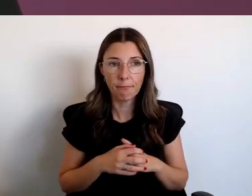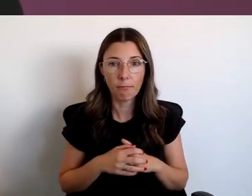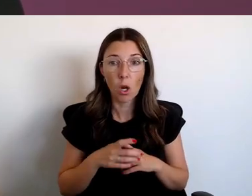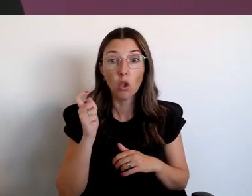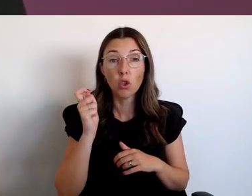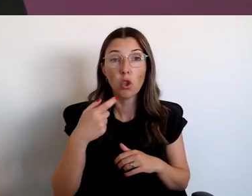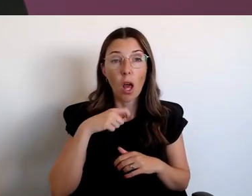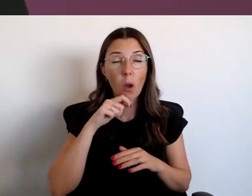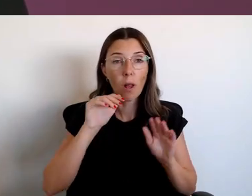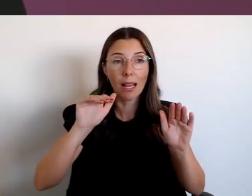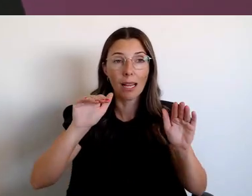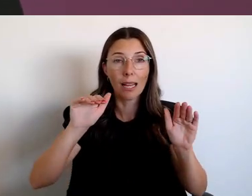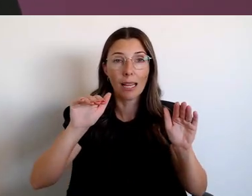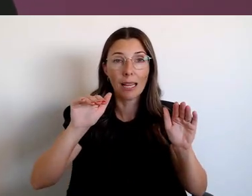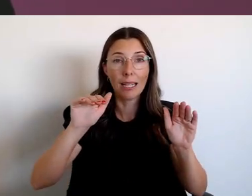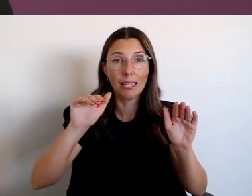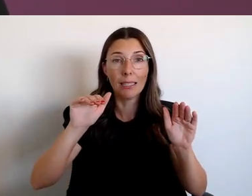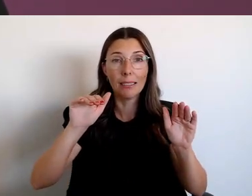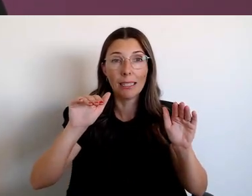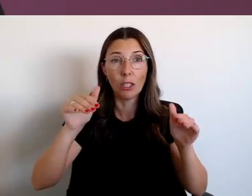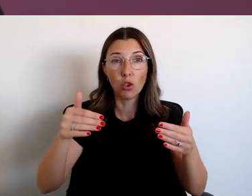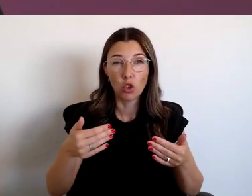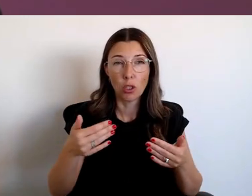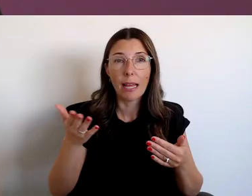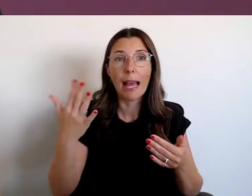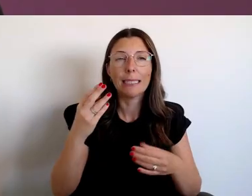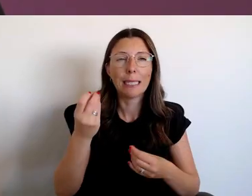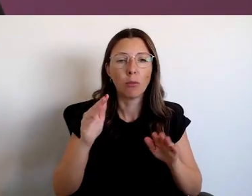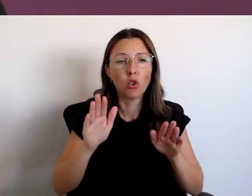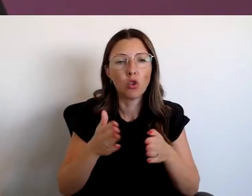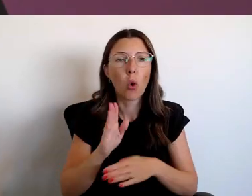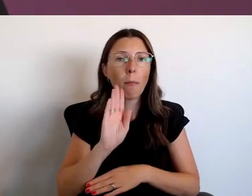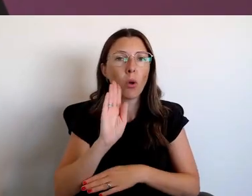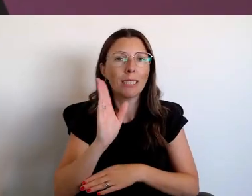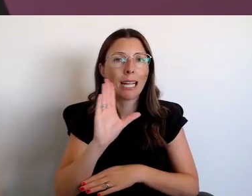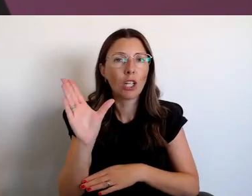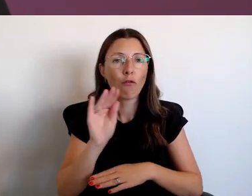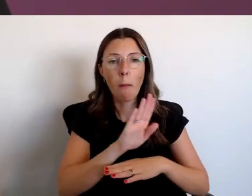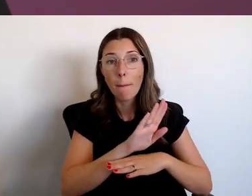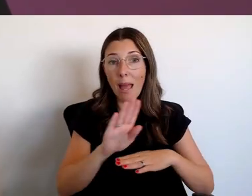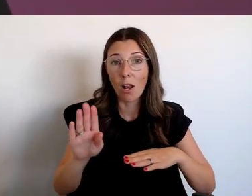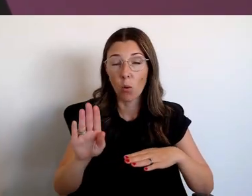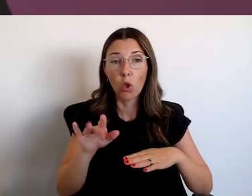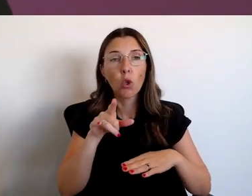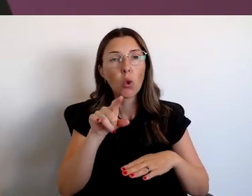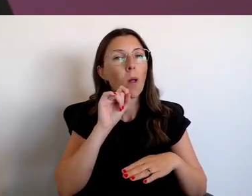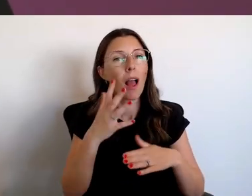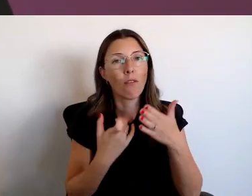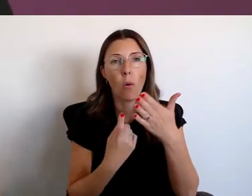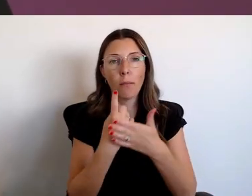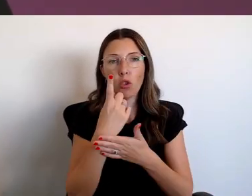So I'll soon introduce, you'll soon hear some short presentations from our panel and have an opportunity to ask